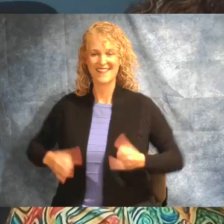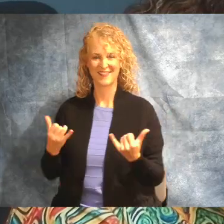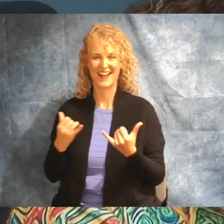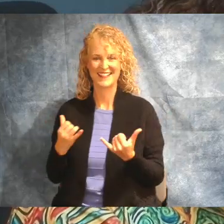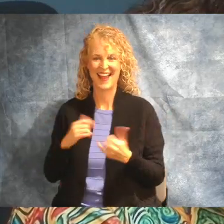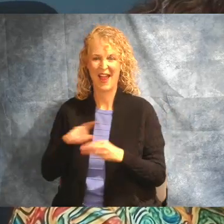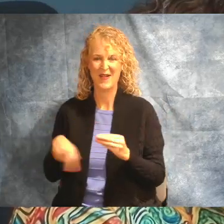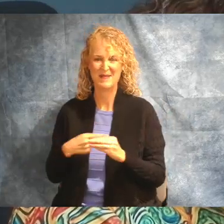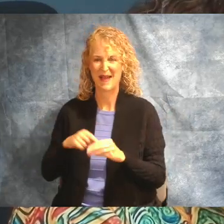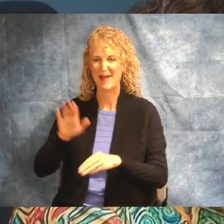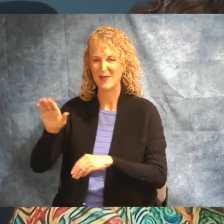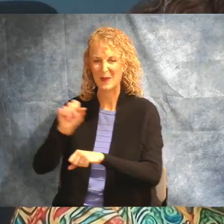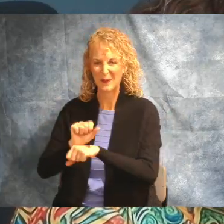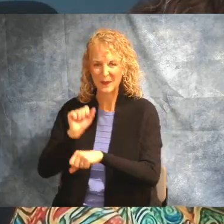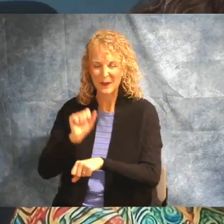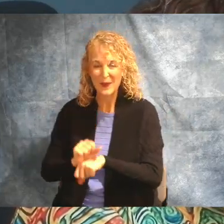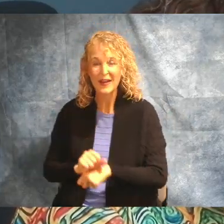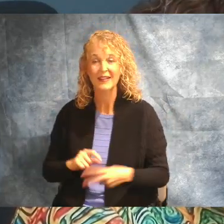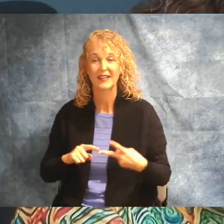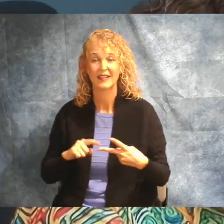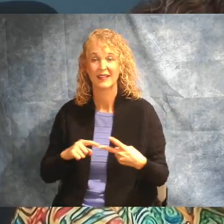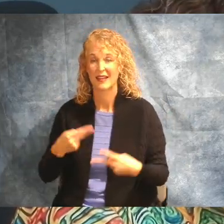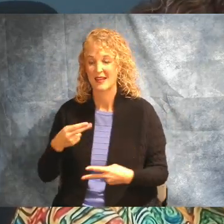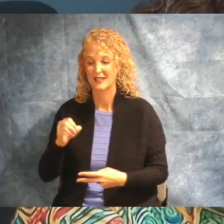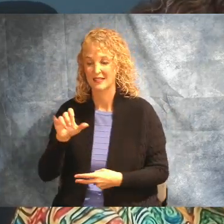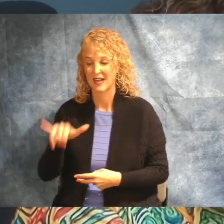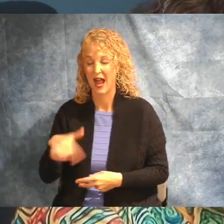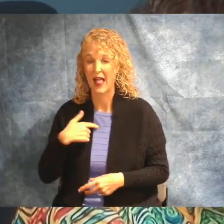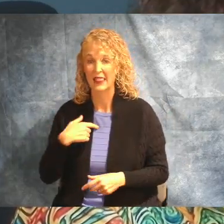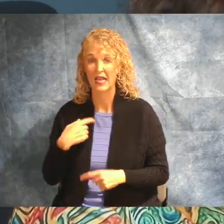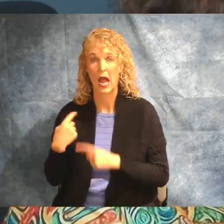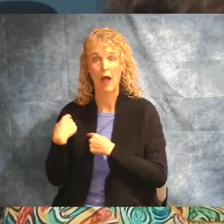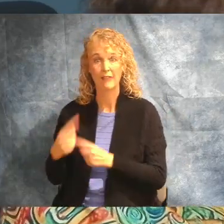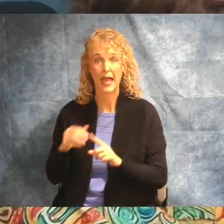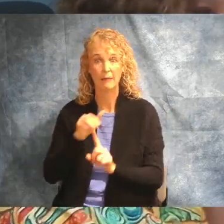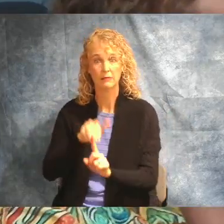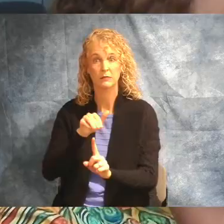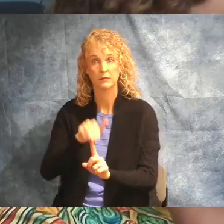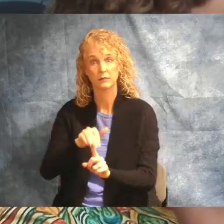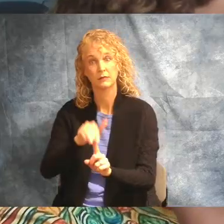And I do also want to thank Holly because I kept pushing. I said, "Holly, can we get to 200,000?